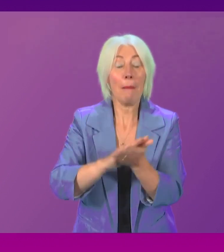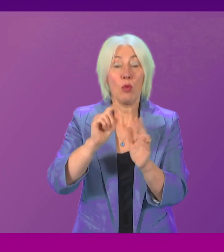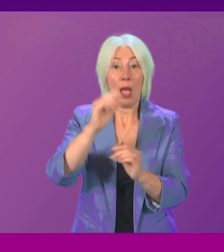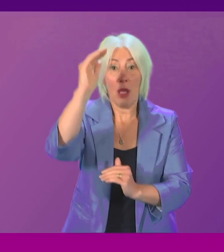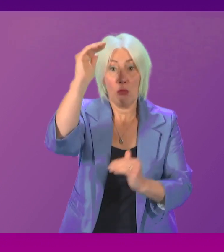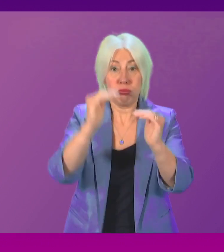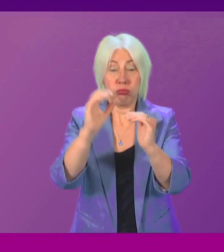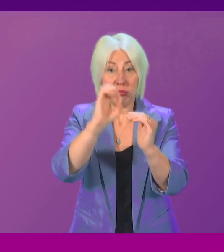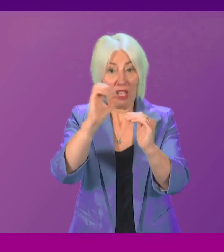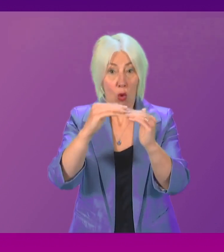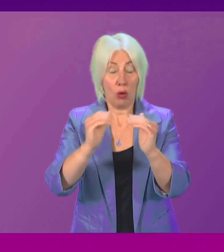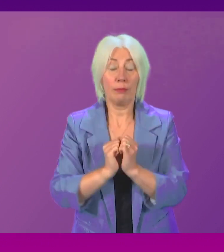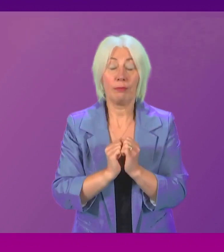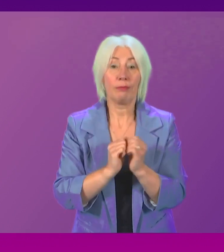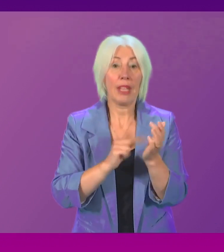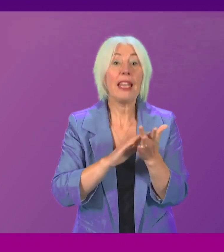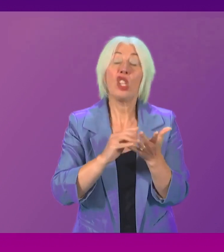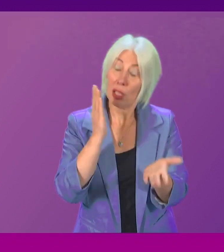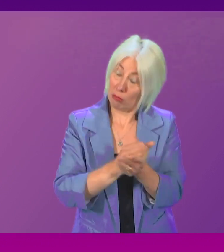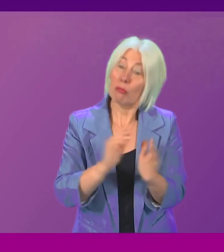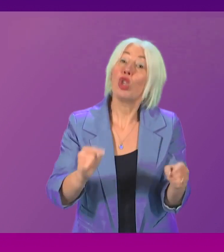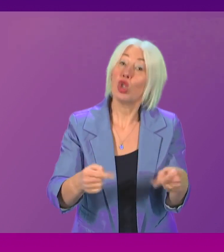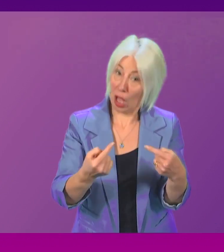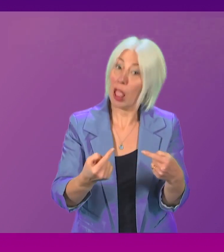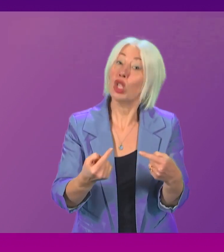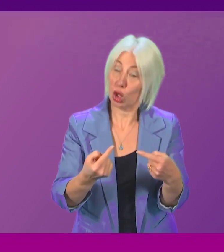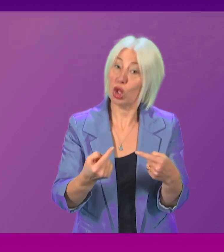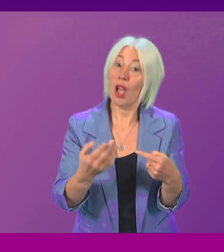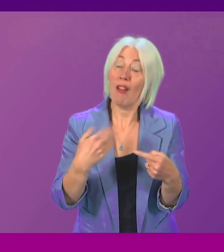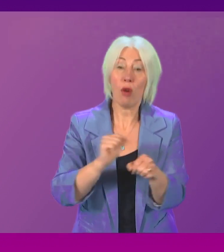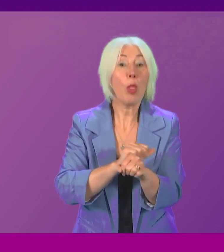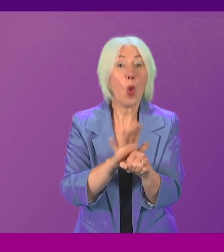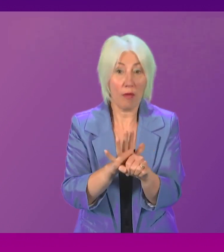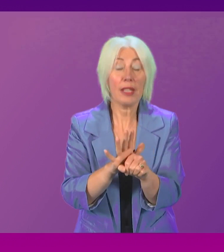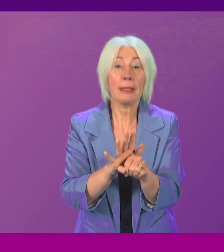The NHS is, of course, facing real challenges as a result of the Covid pandemic, but it